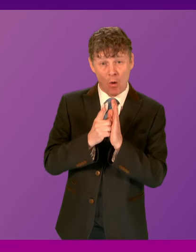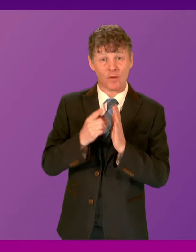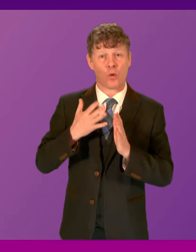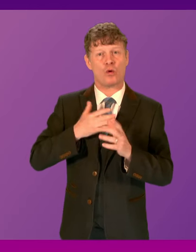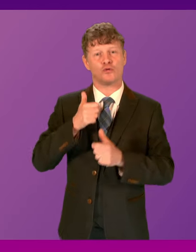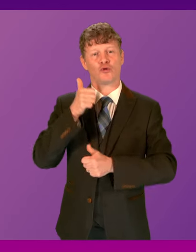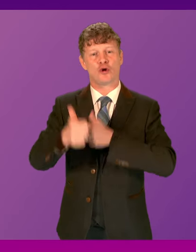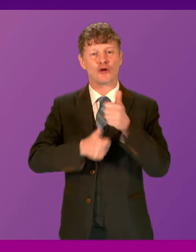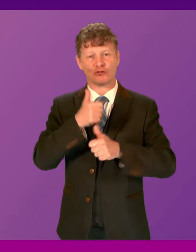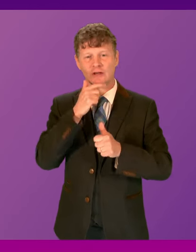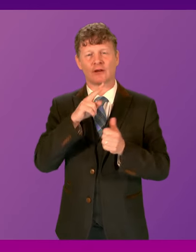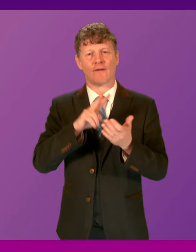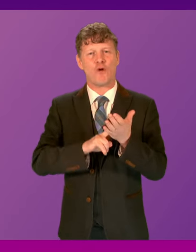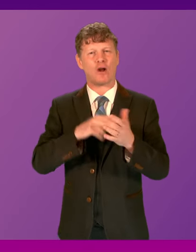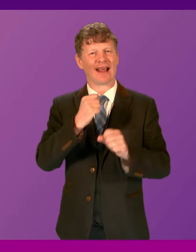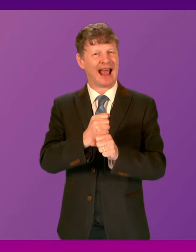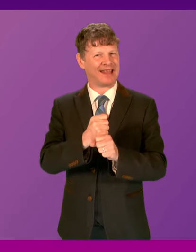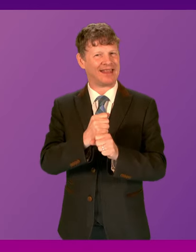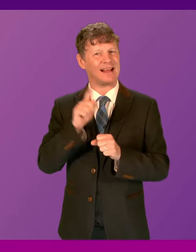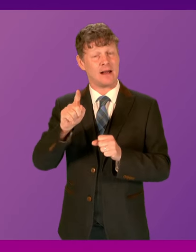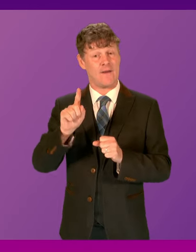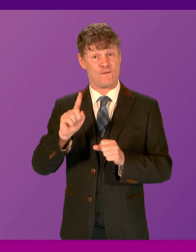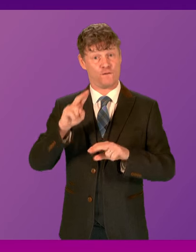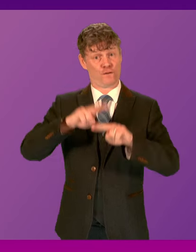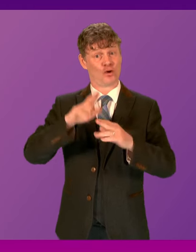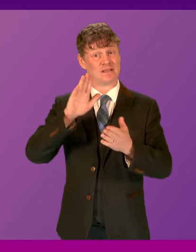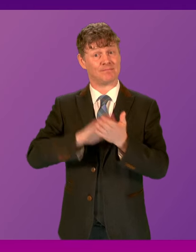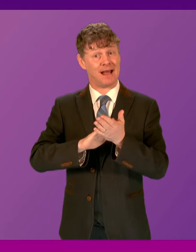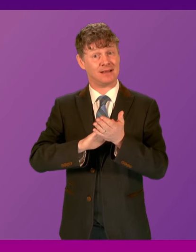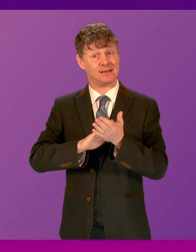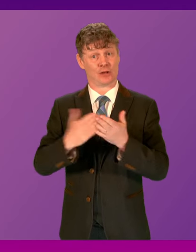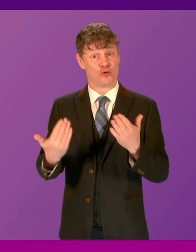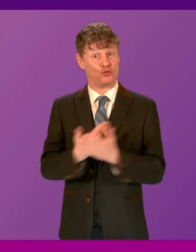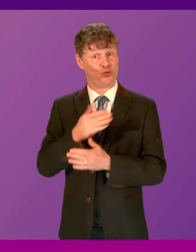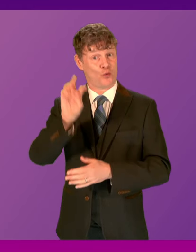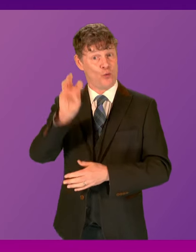Gething on his appointment as First Minister of Wales. His appointment as the first black